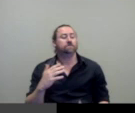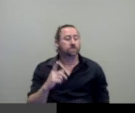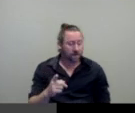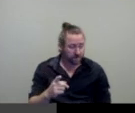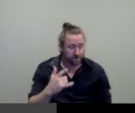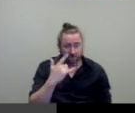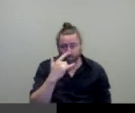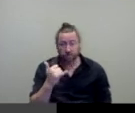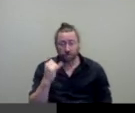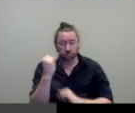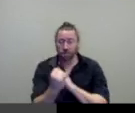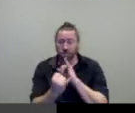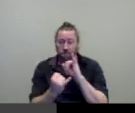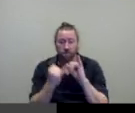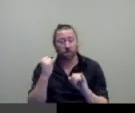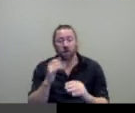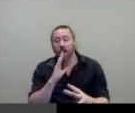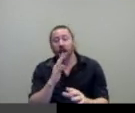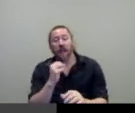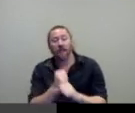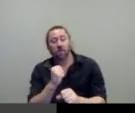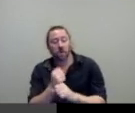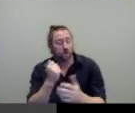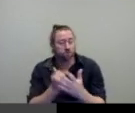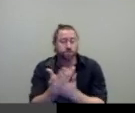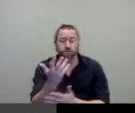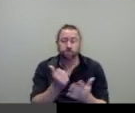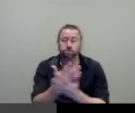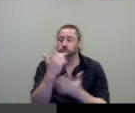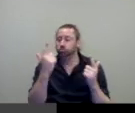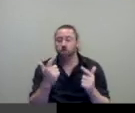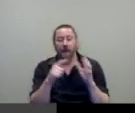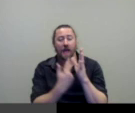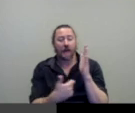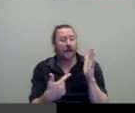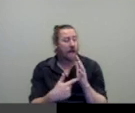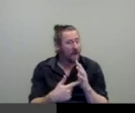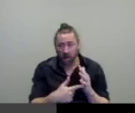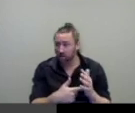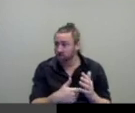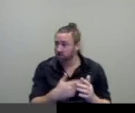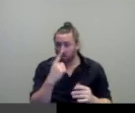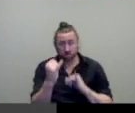criticism of government expenditure on art prompted it to be demolished early